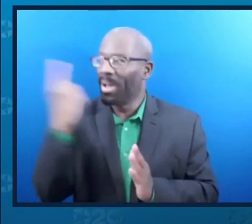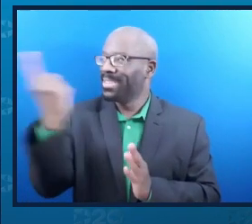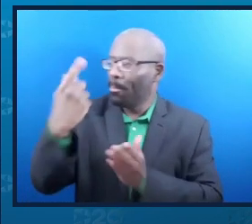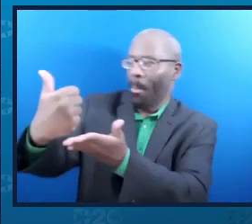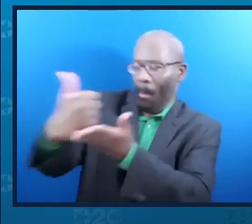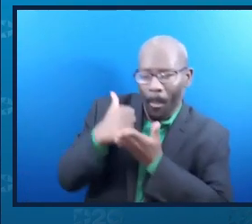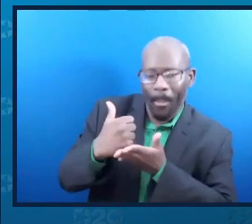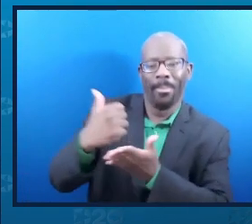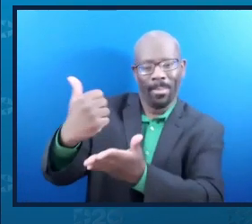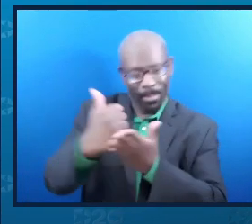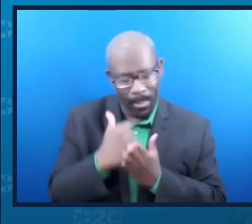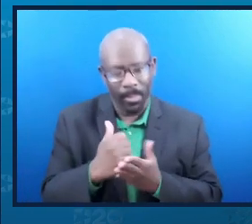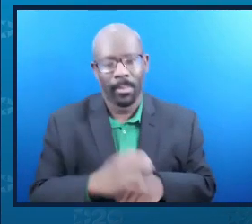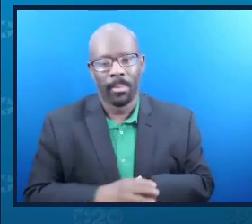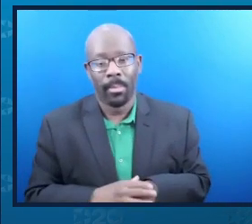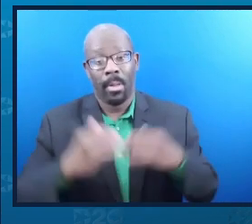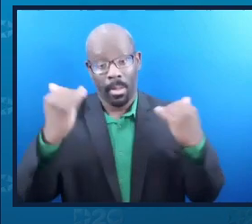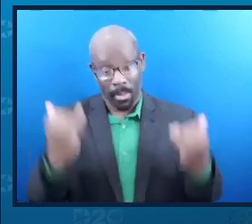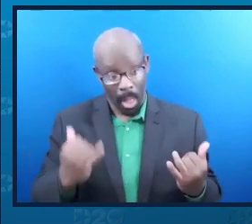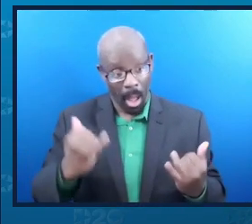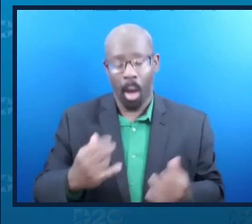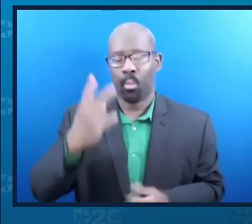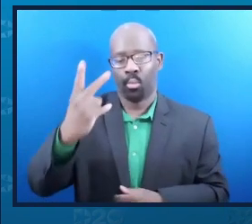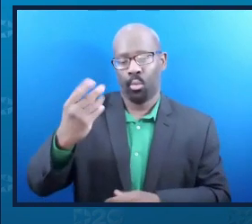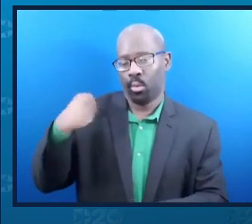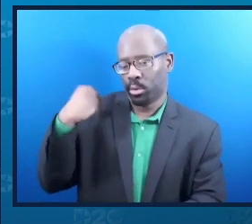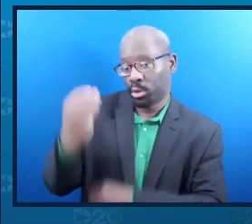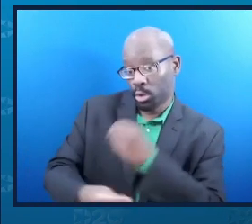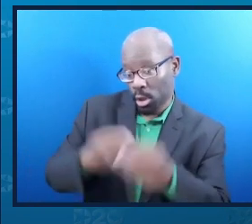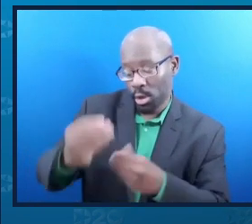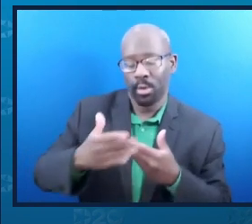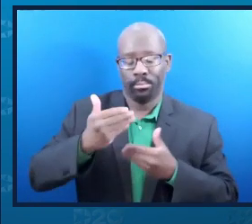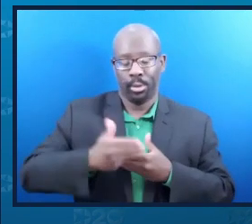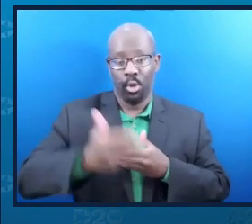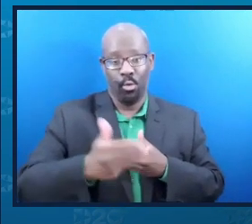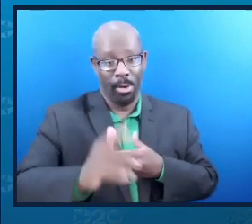AND YET, HERE WE ARE, TWO GENERATIONS OF WORKING PARENTS LATER, AND, WHEN SOMEONE HAS A